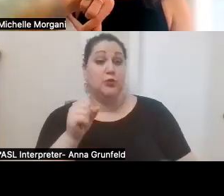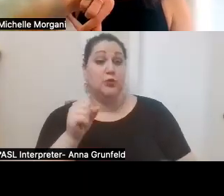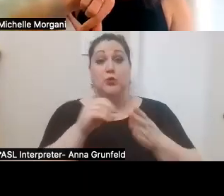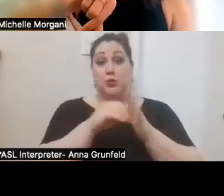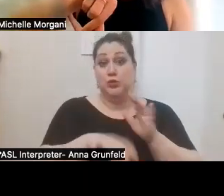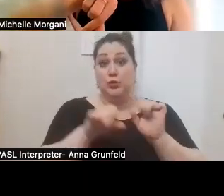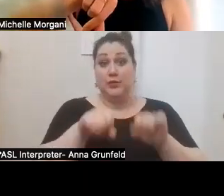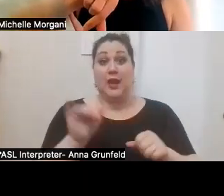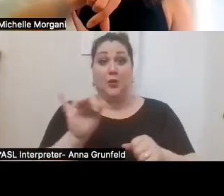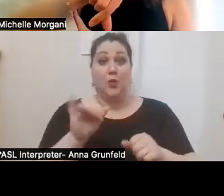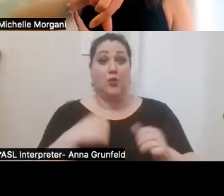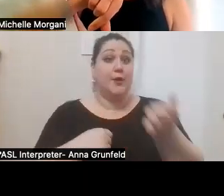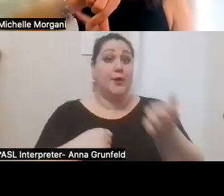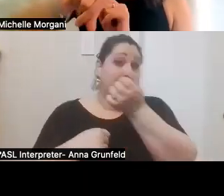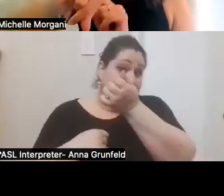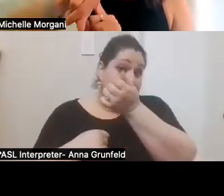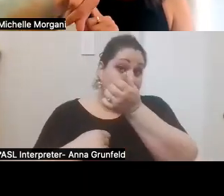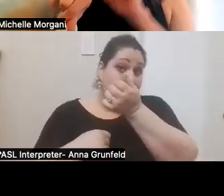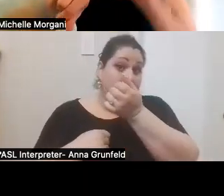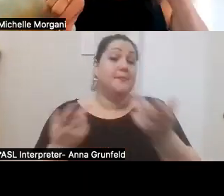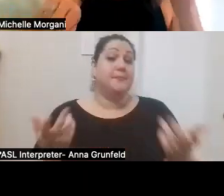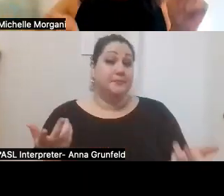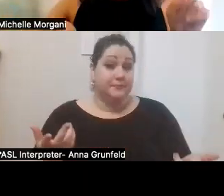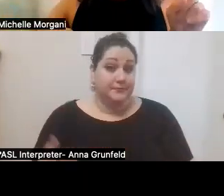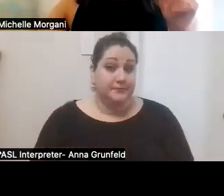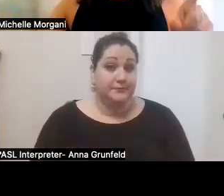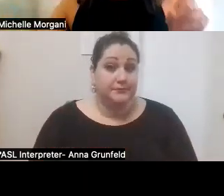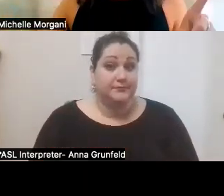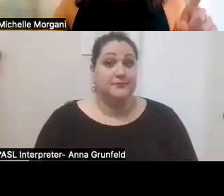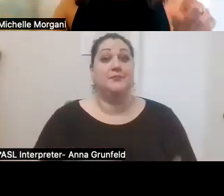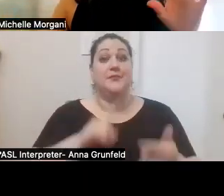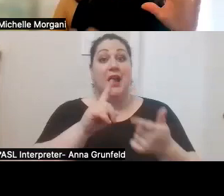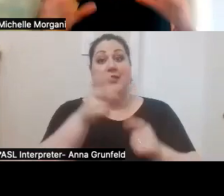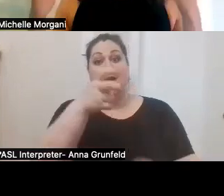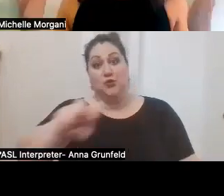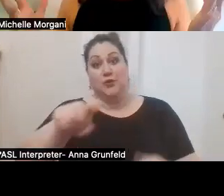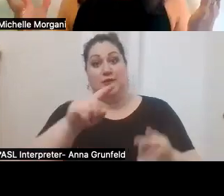a speech to text in their watch, which then transfers into a one note that of course we